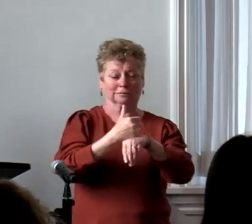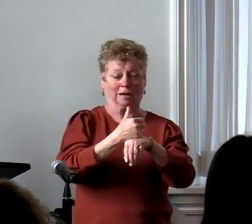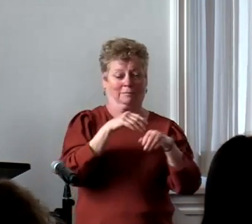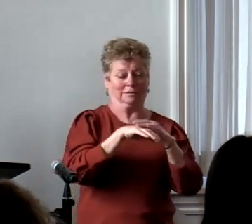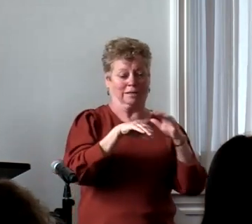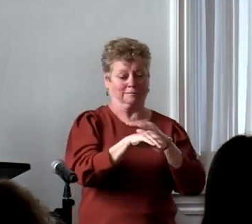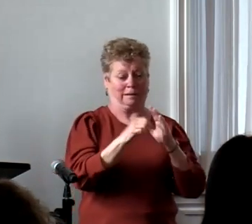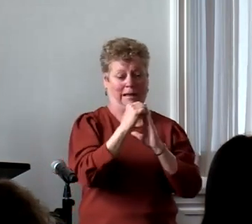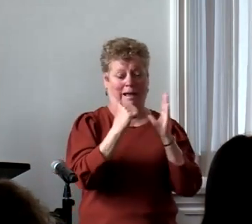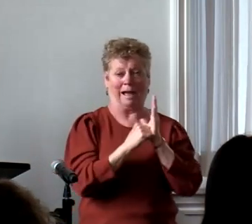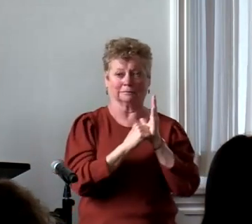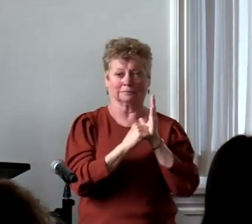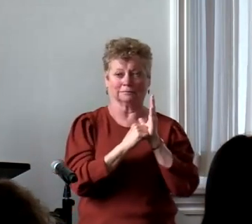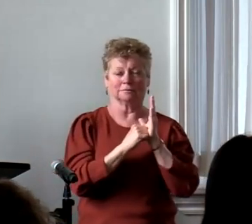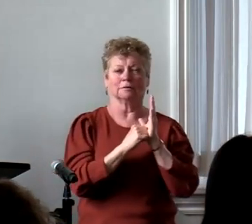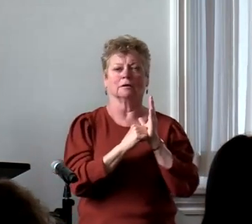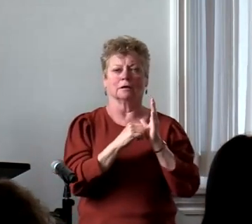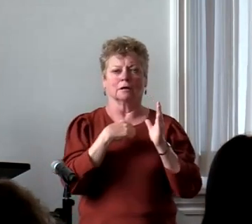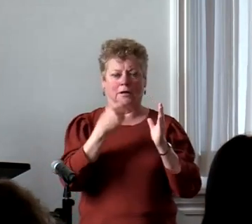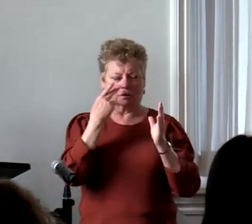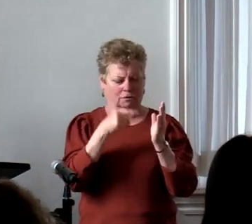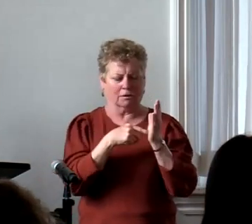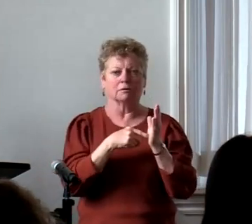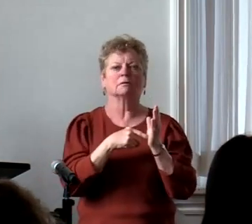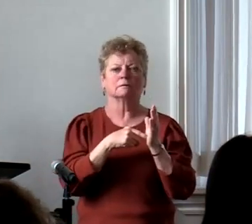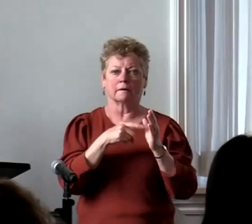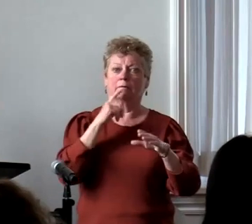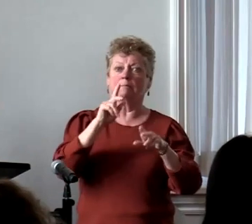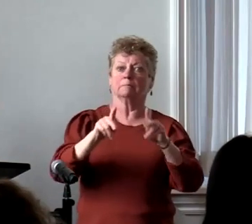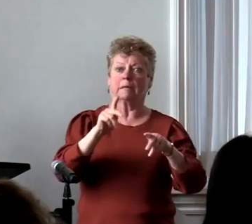we sought out the input and advice from people who are first voice